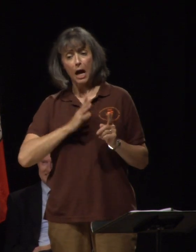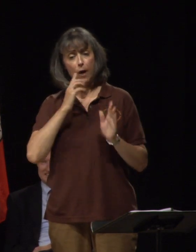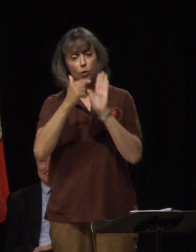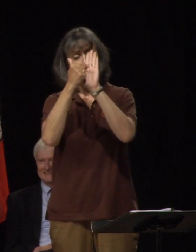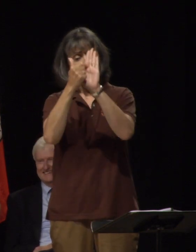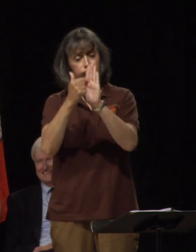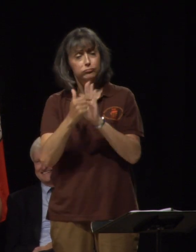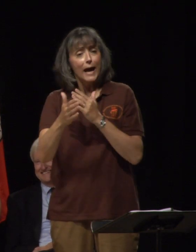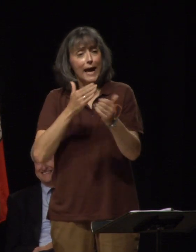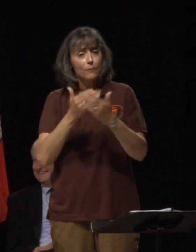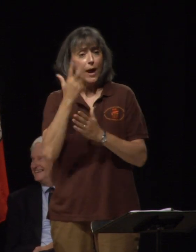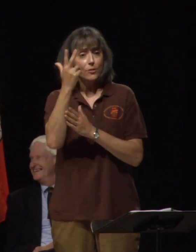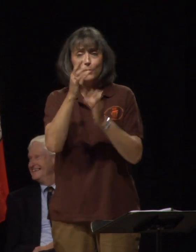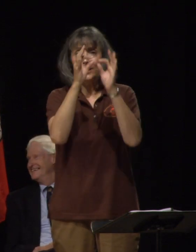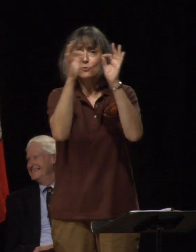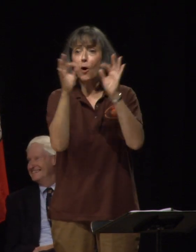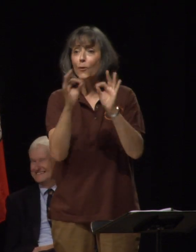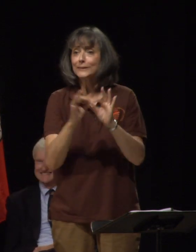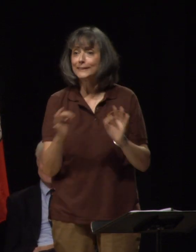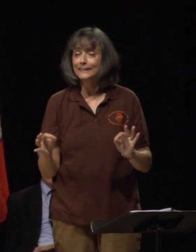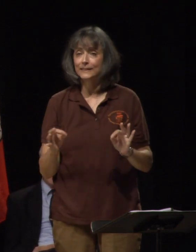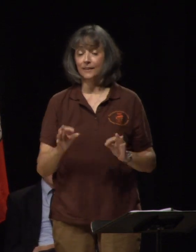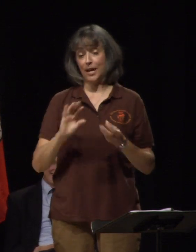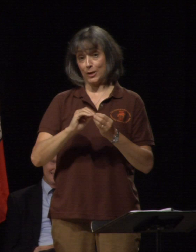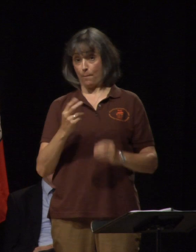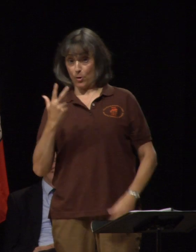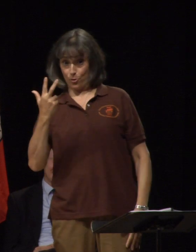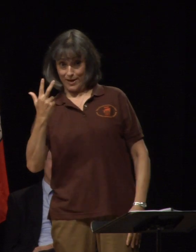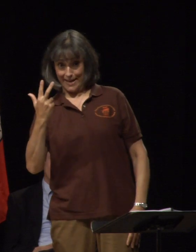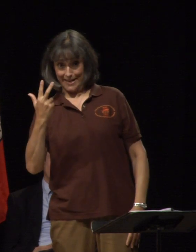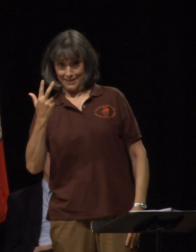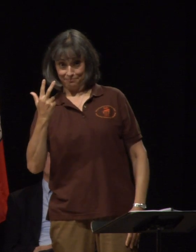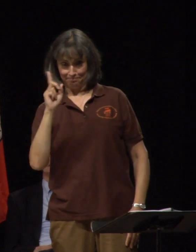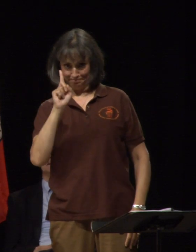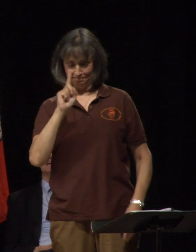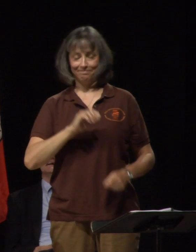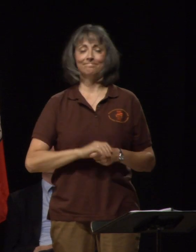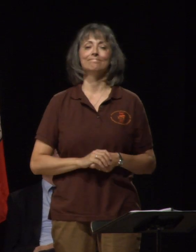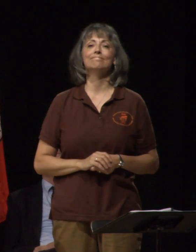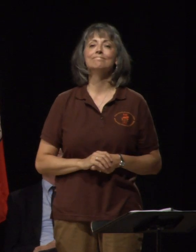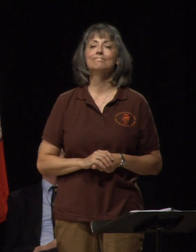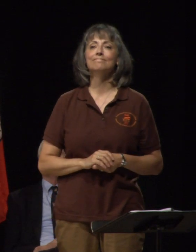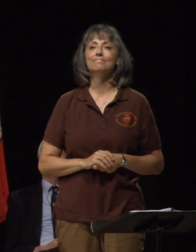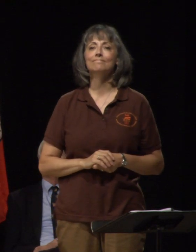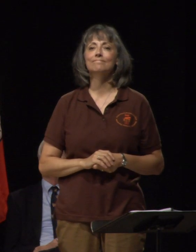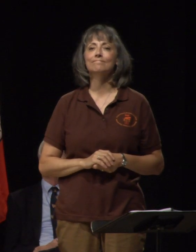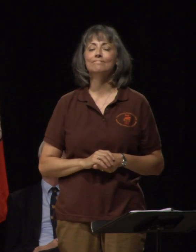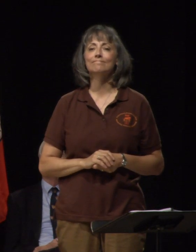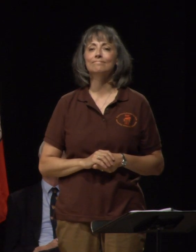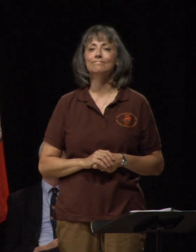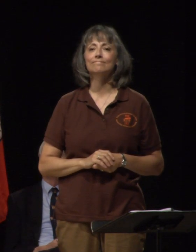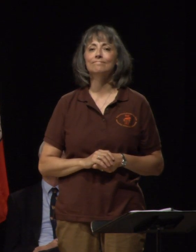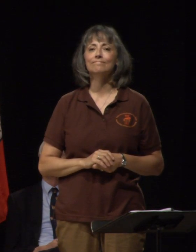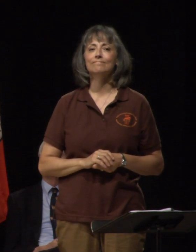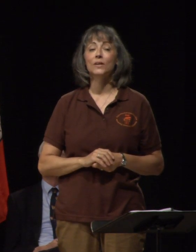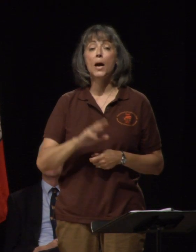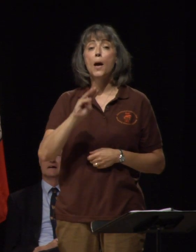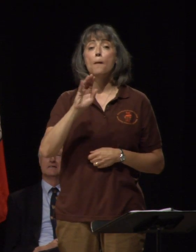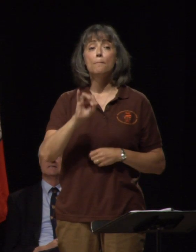WITH YOU. SO REALLY QUICKLY, NUMBER 3: MAY THE BRIDGES I